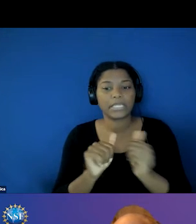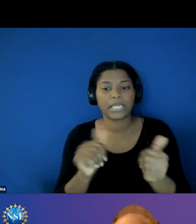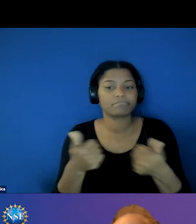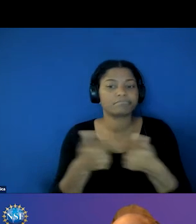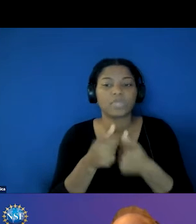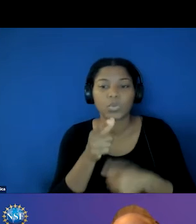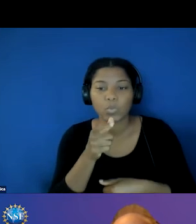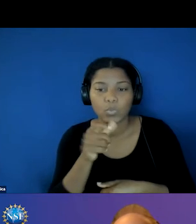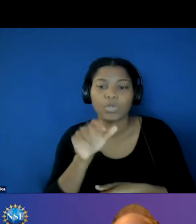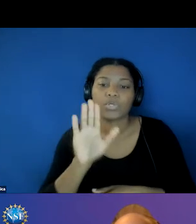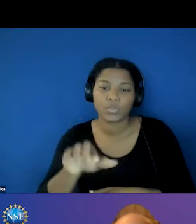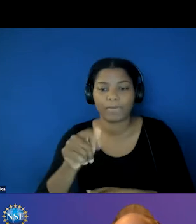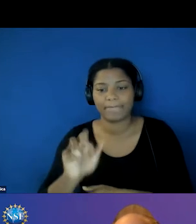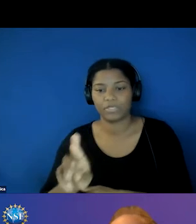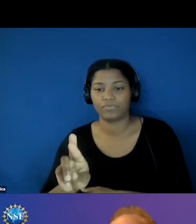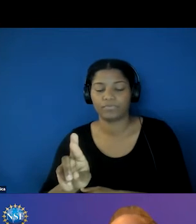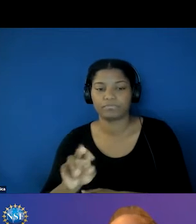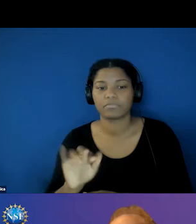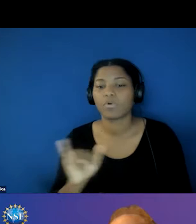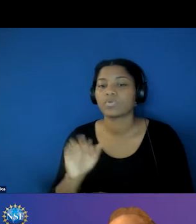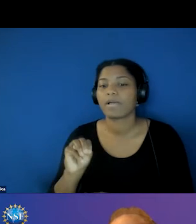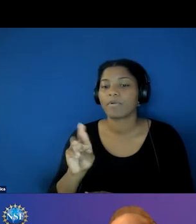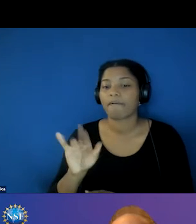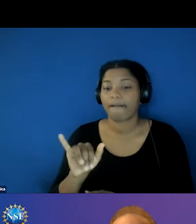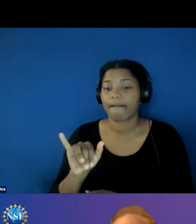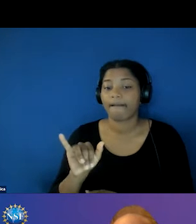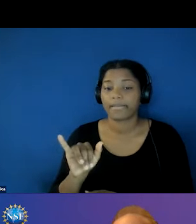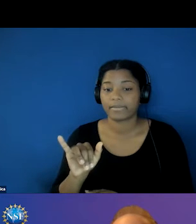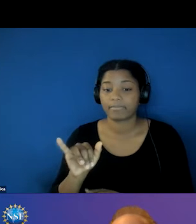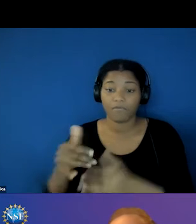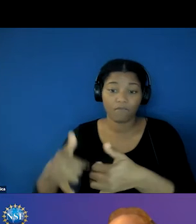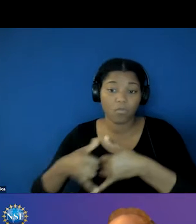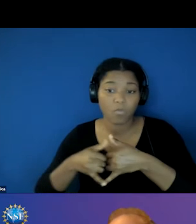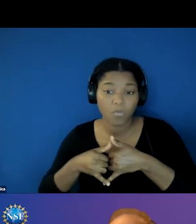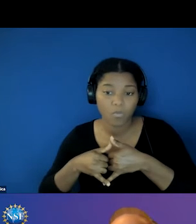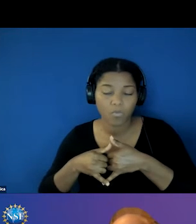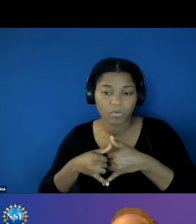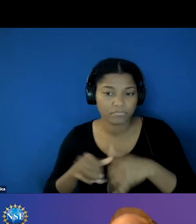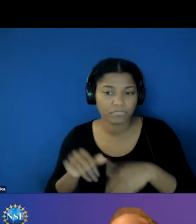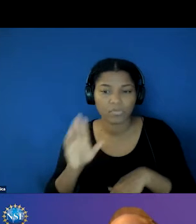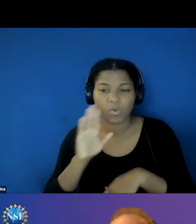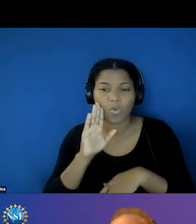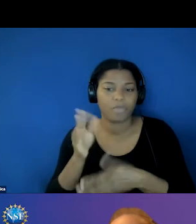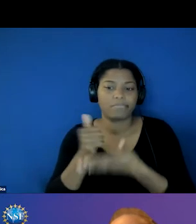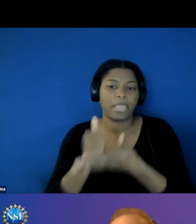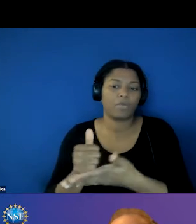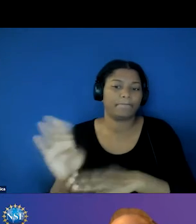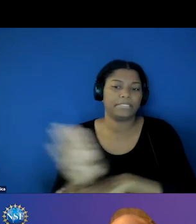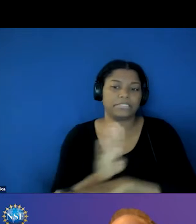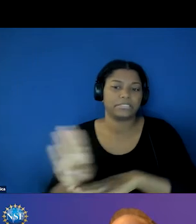And MRI awards build, institutional capacity. This is an important piece of information.